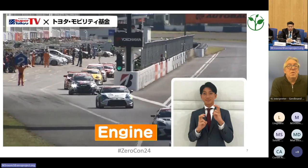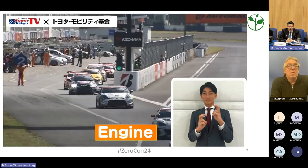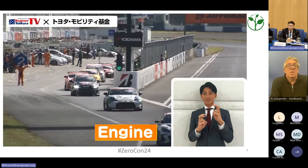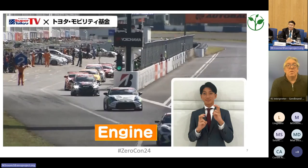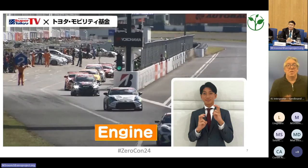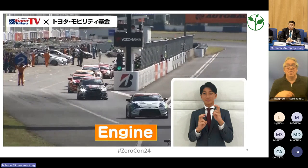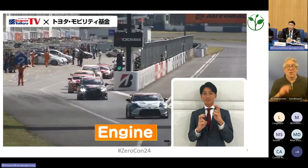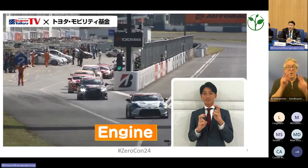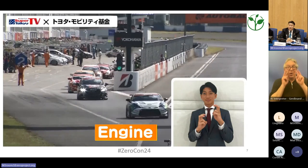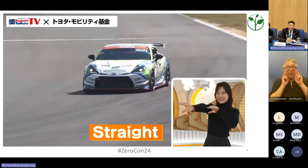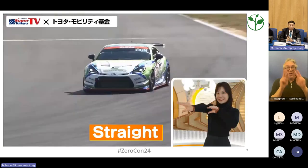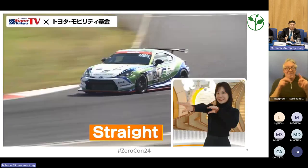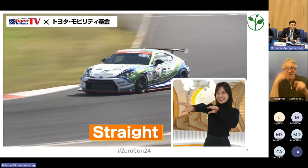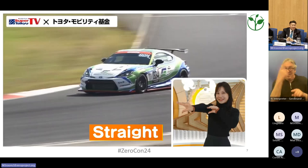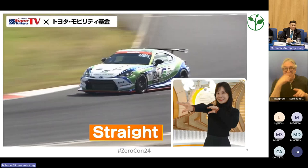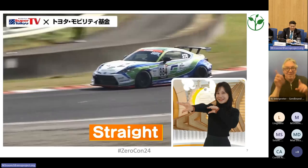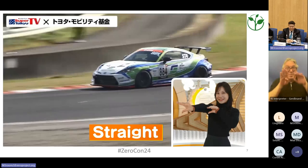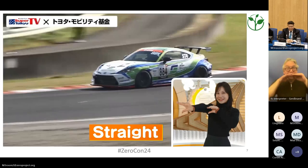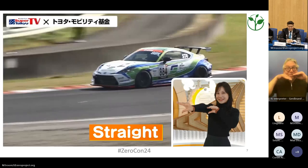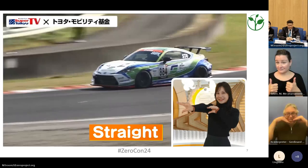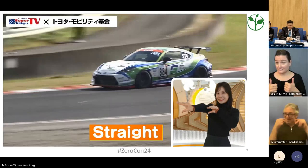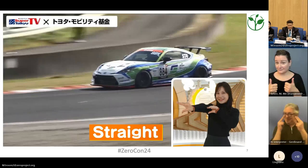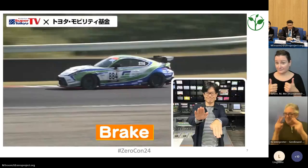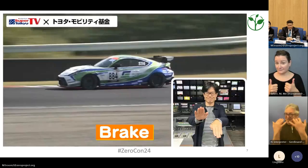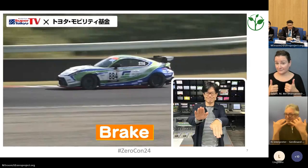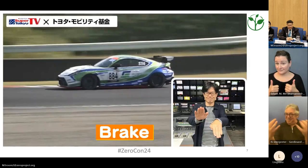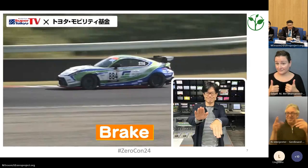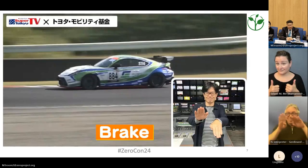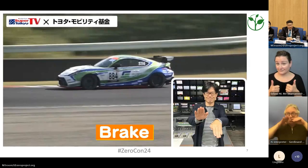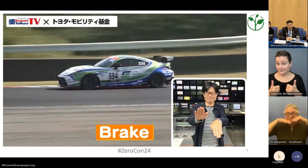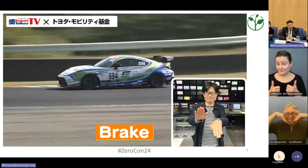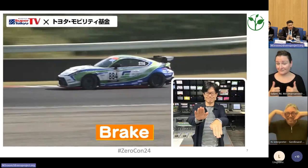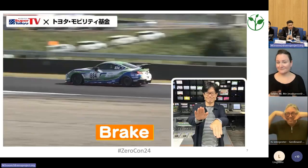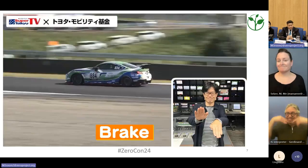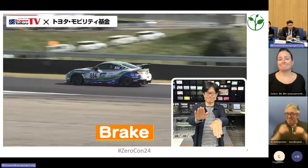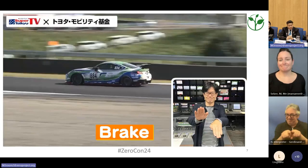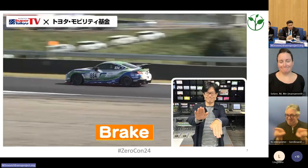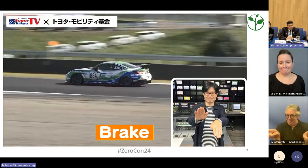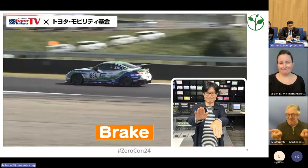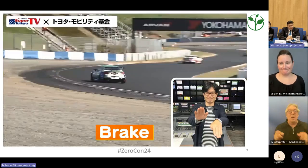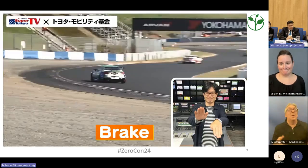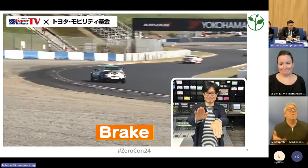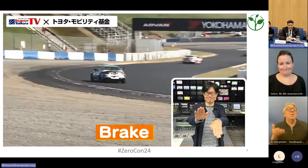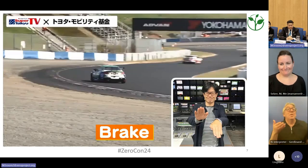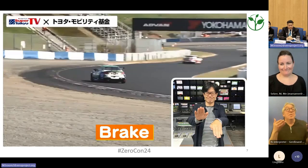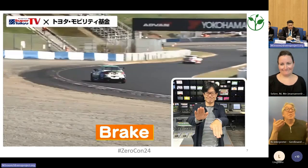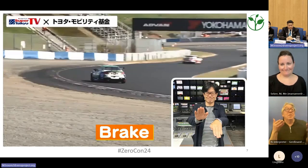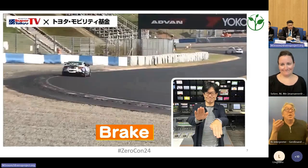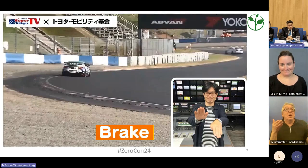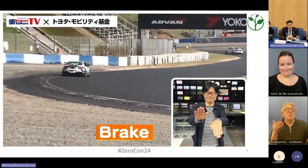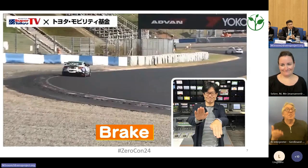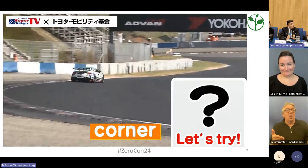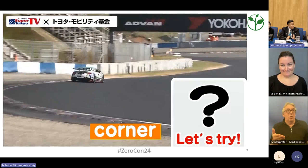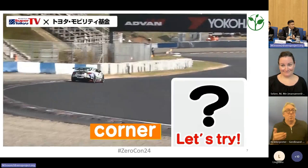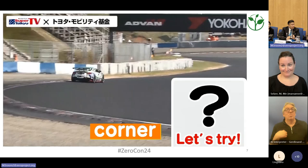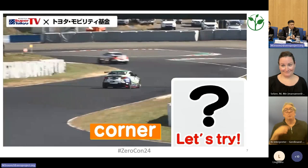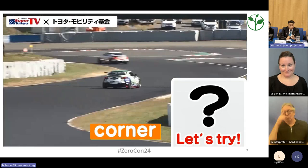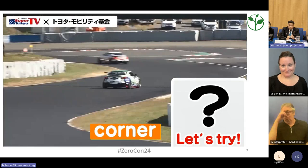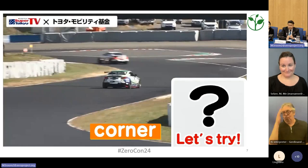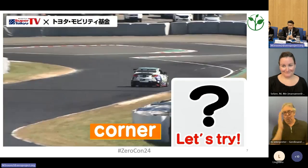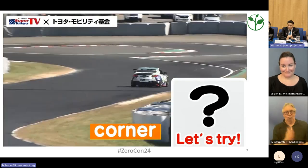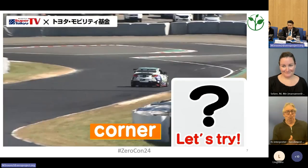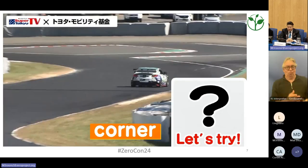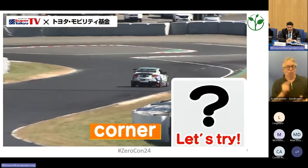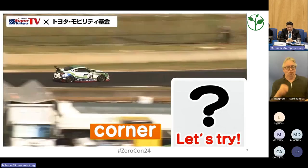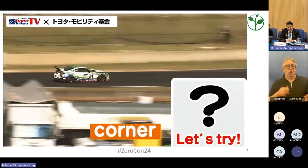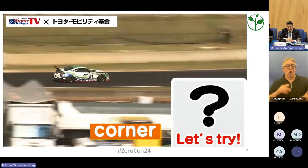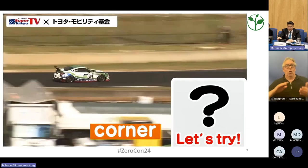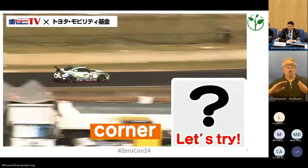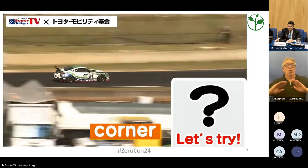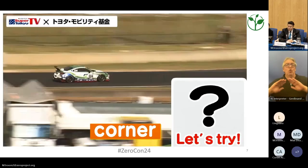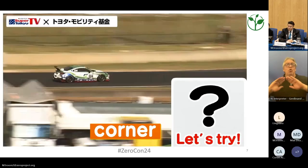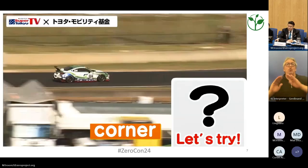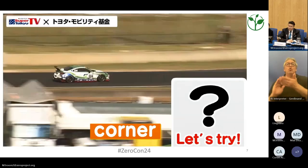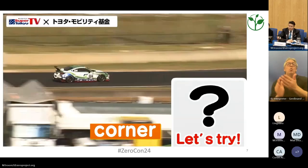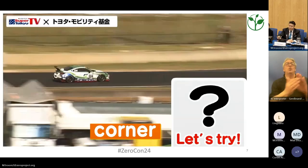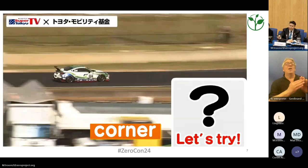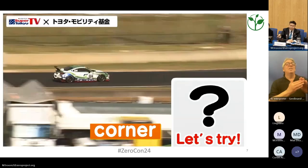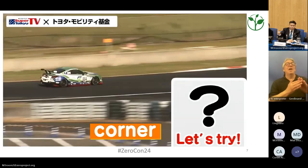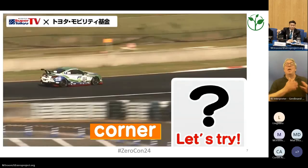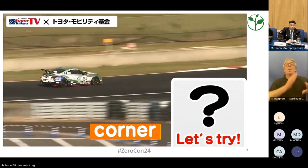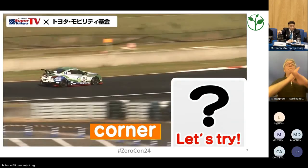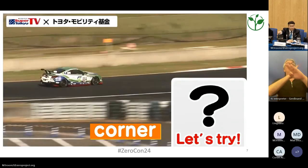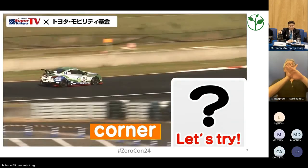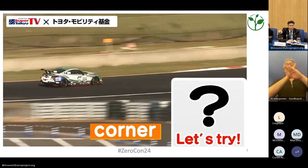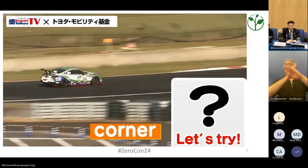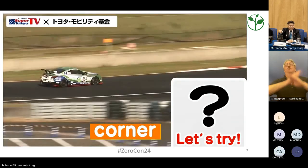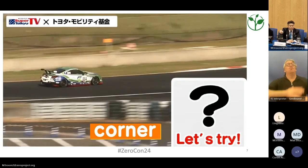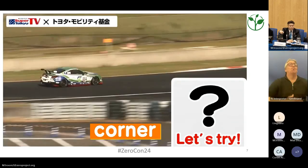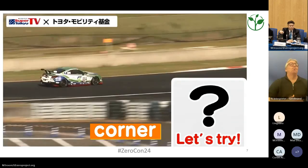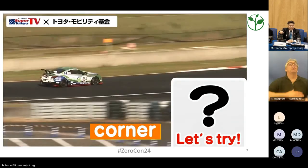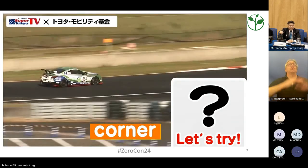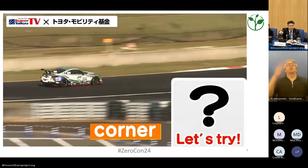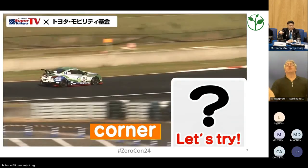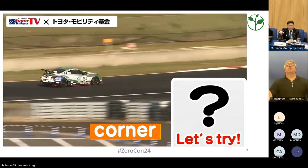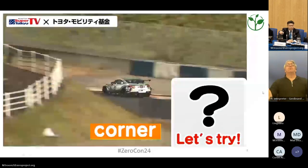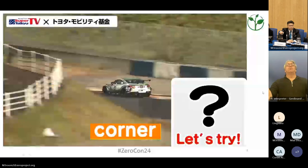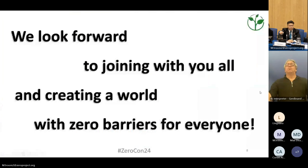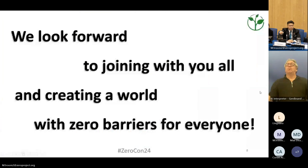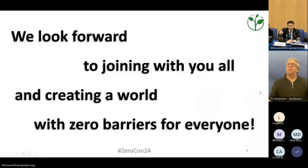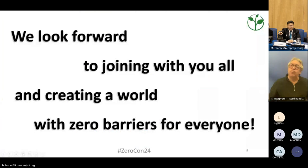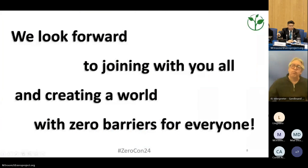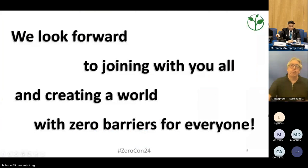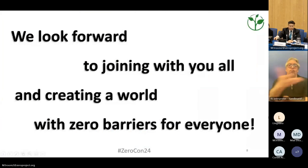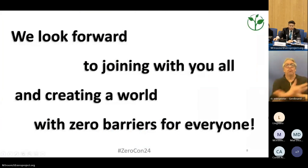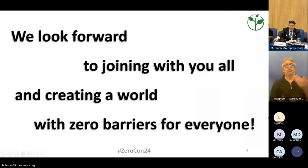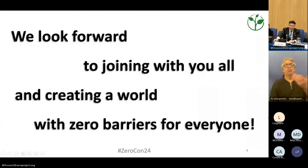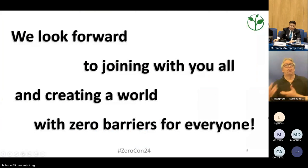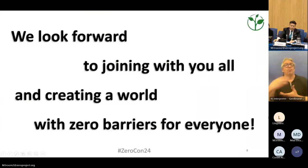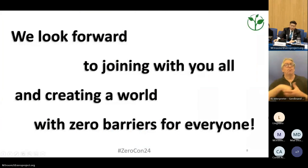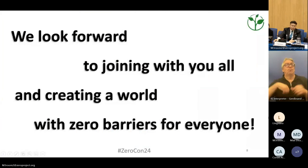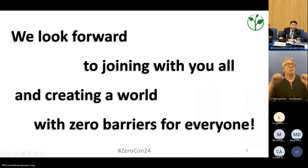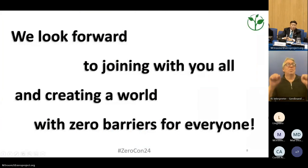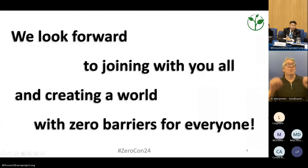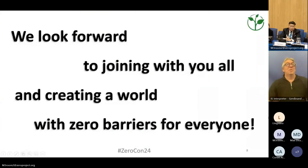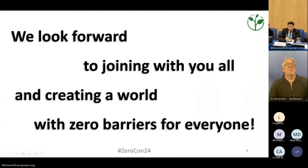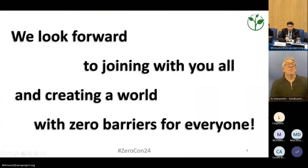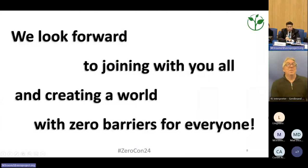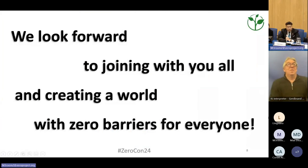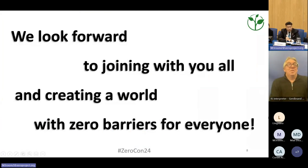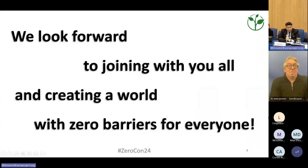on your face clearly from here. I am now convinced that this is a society with no barriers. We look